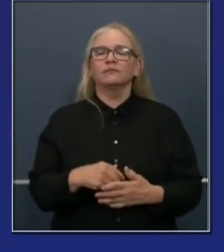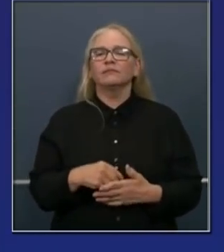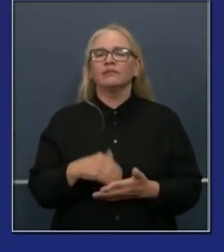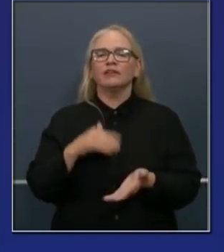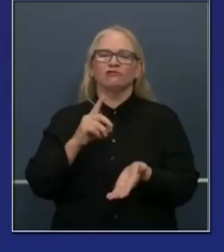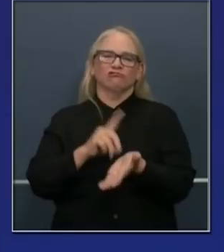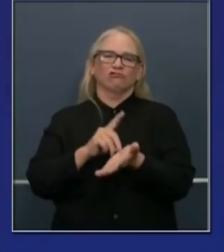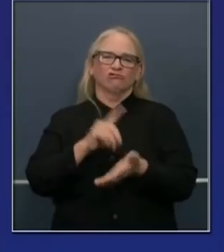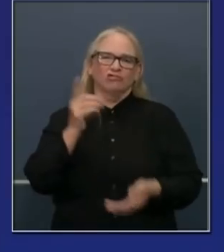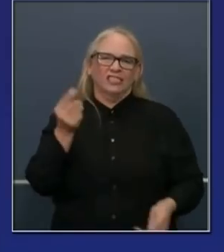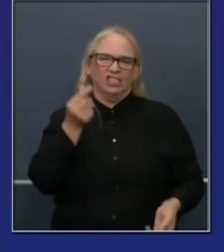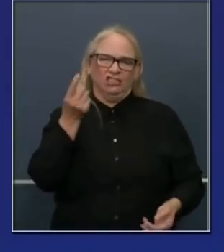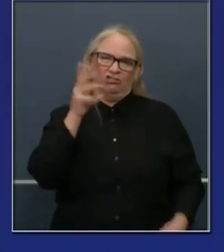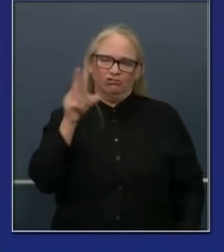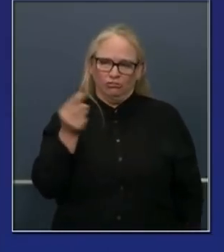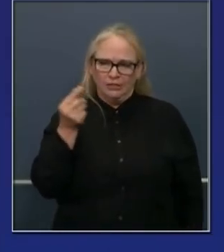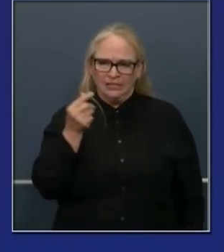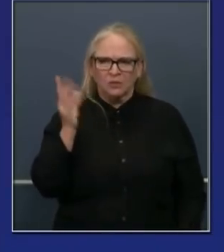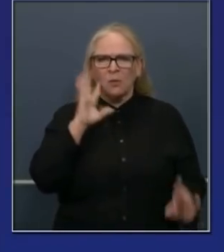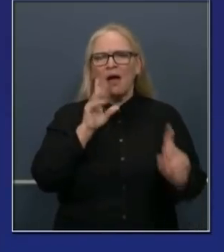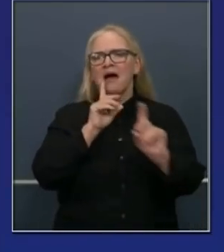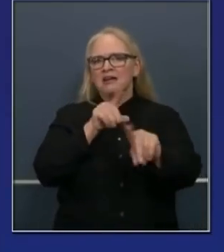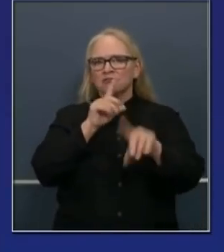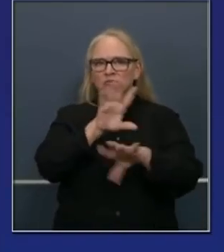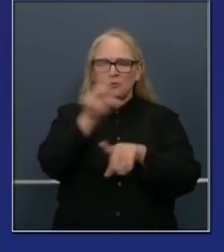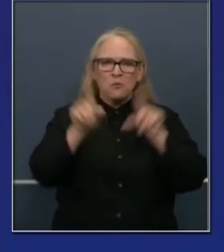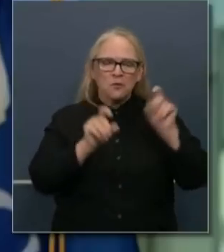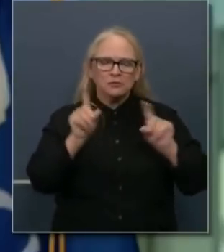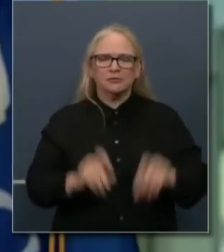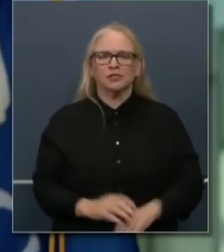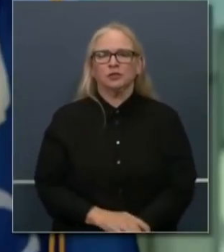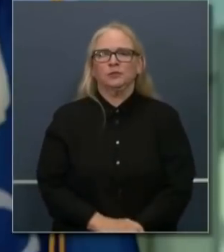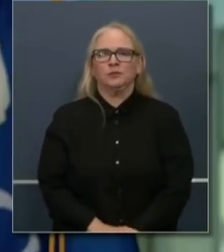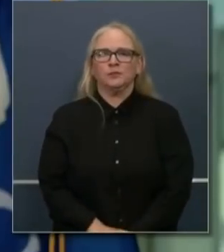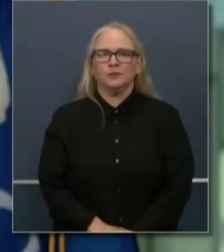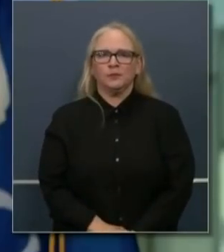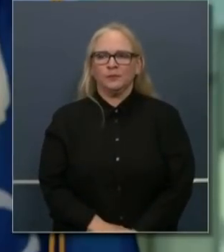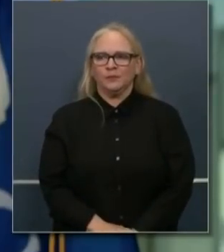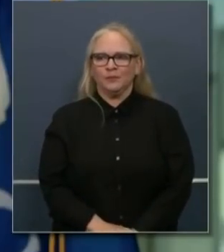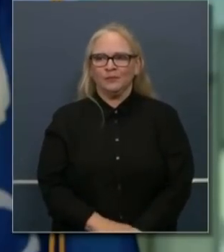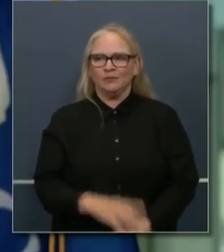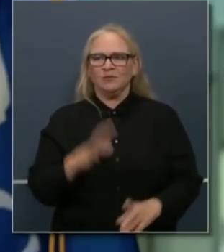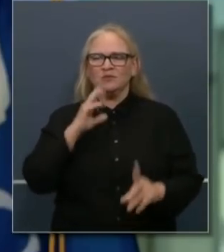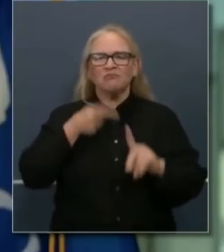QUESTIONS AND ARE NOT ONLY THE HEAD OF HEALTH AND HUMAN SERVICES BUT PEDIATRICIAN